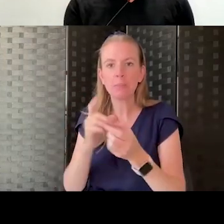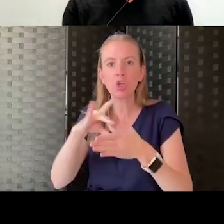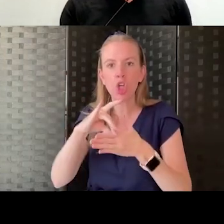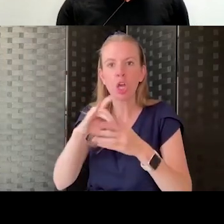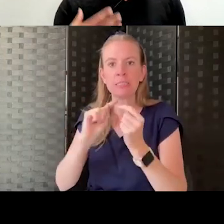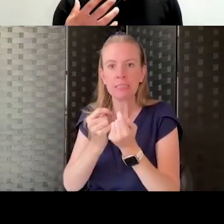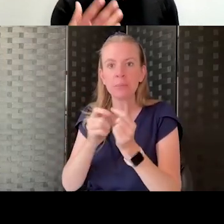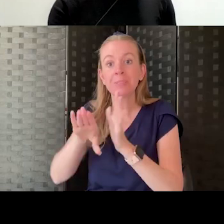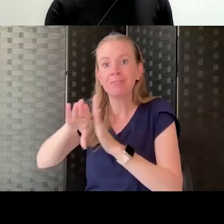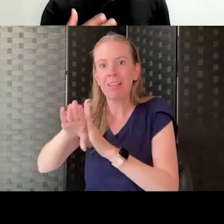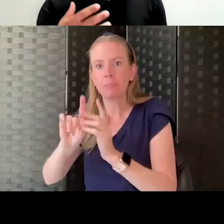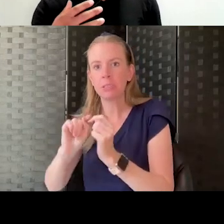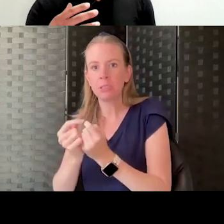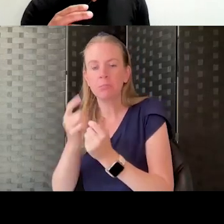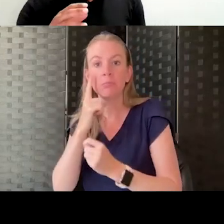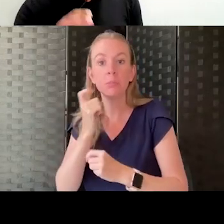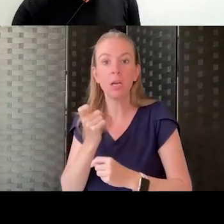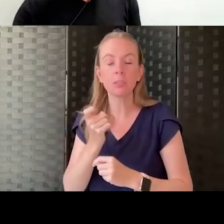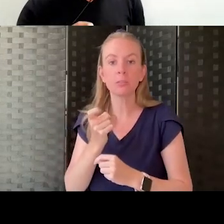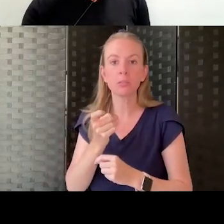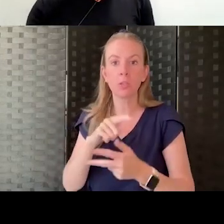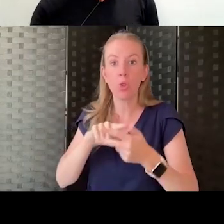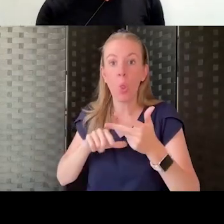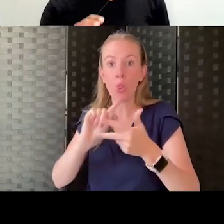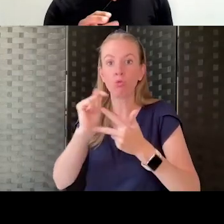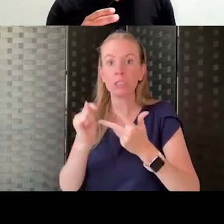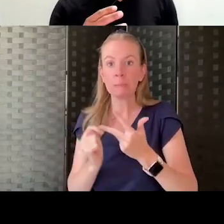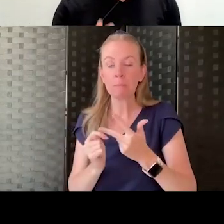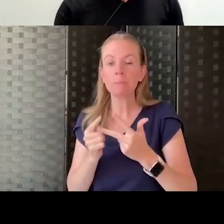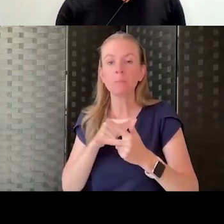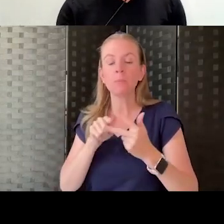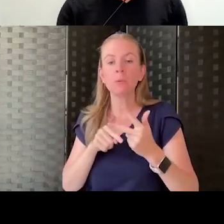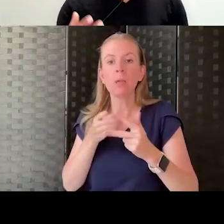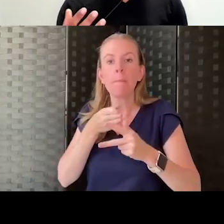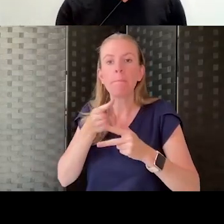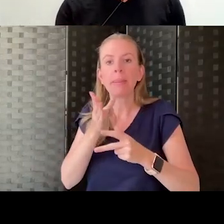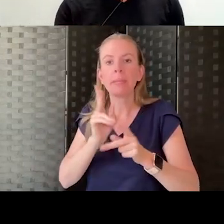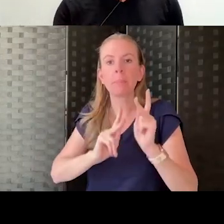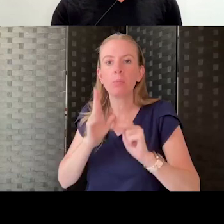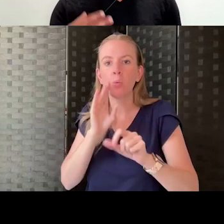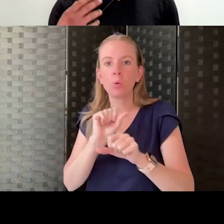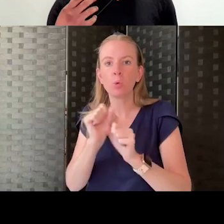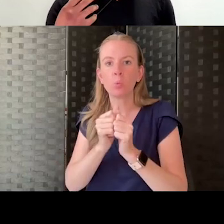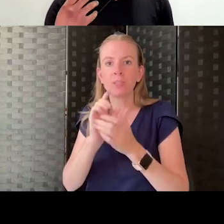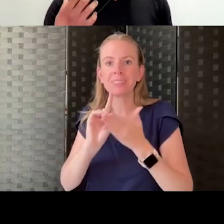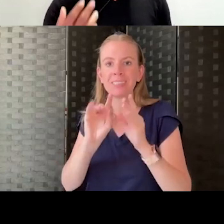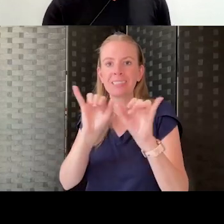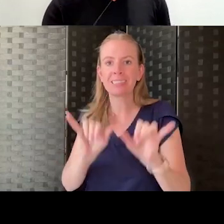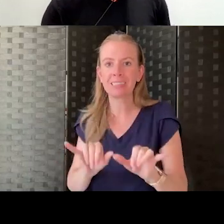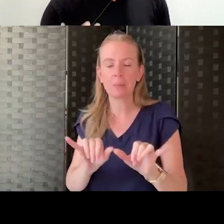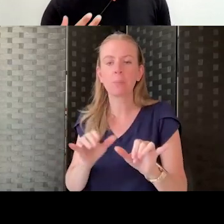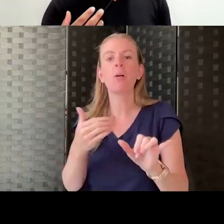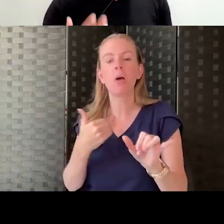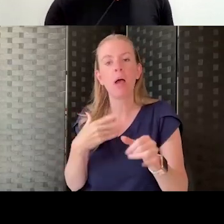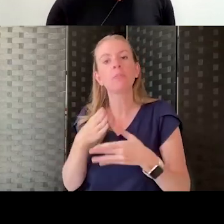teams. These are mainly individuals who will be working on design systems and will have some form